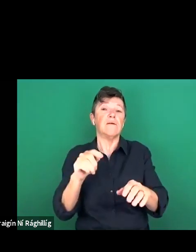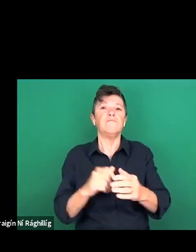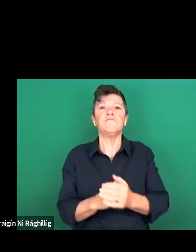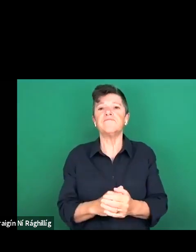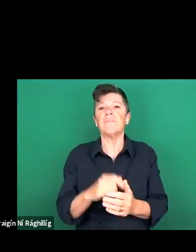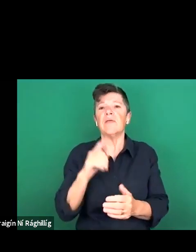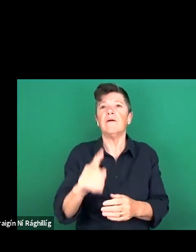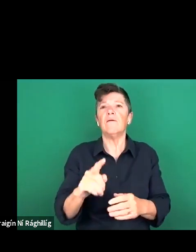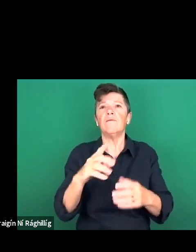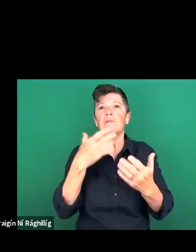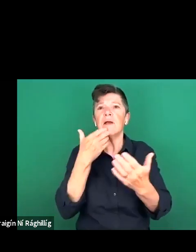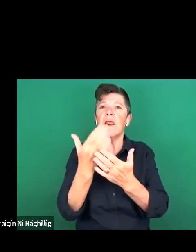pandemic as a global problem